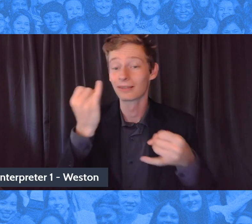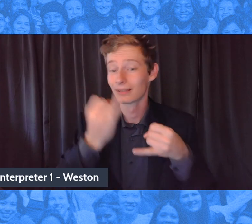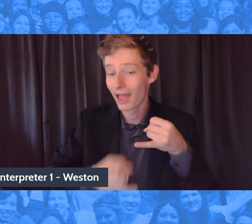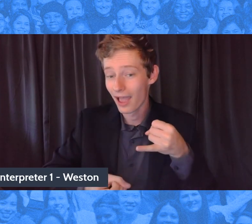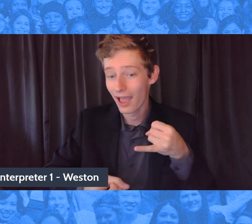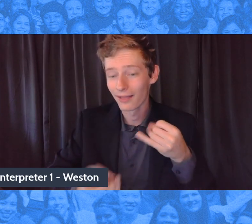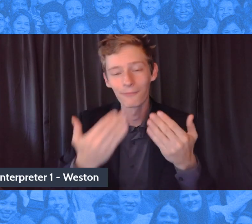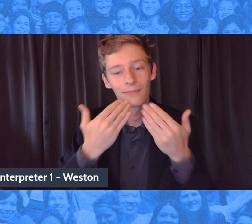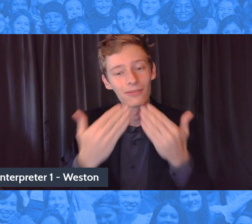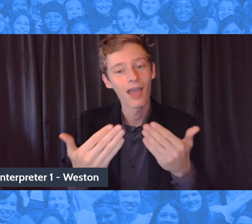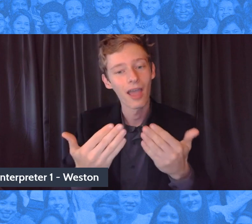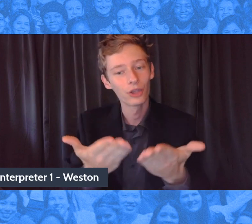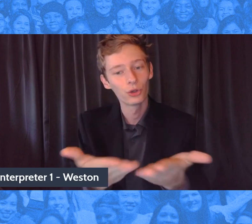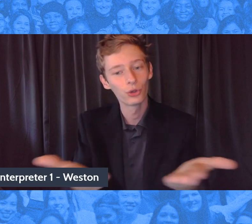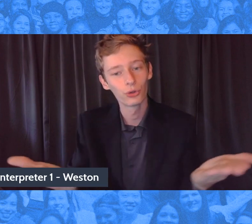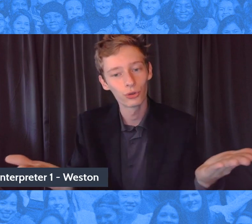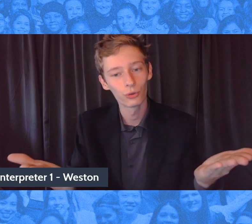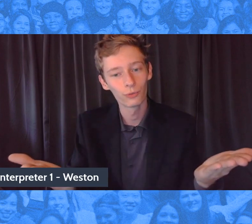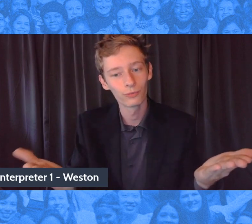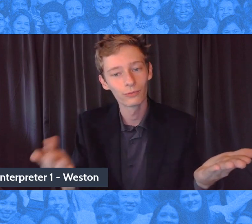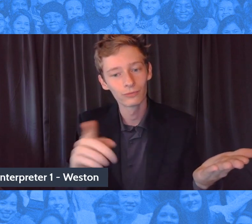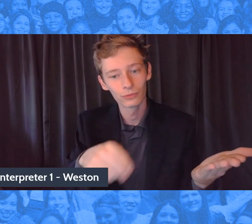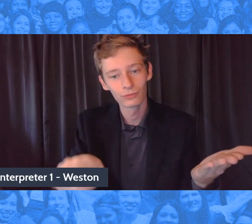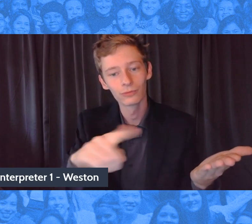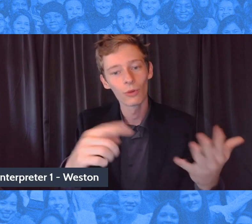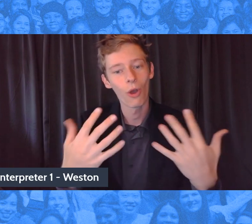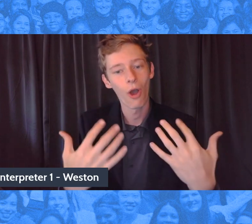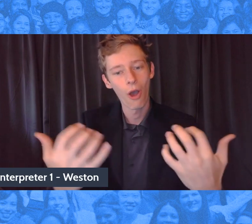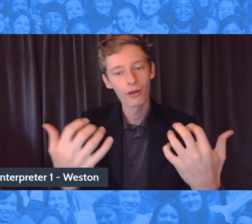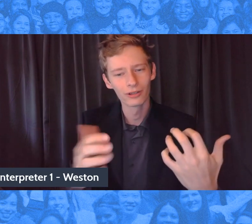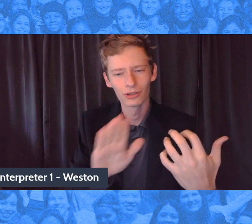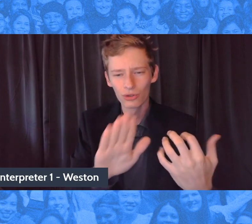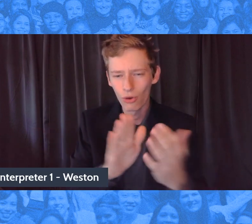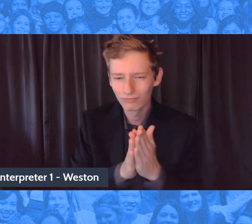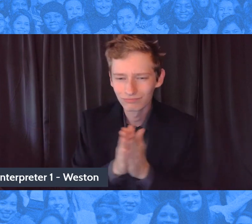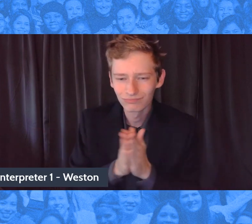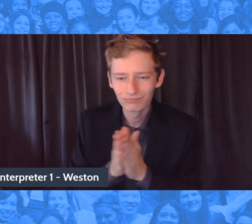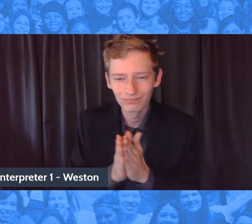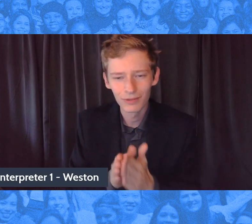Thank you for your energy, your drive, and your commitment to being change makers.